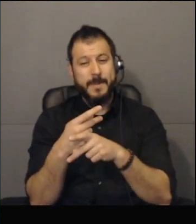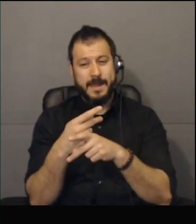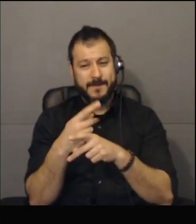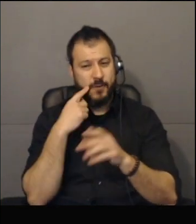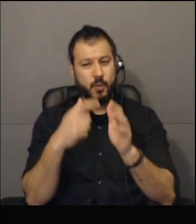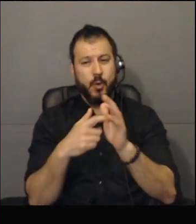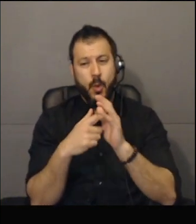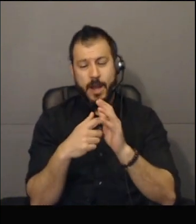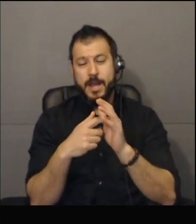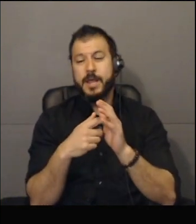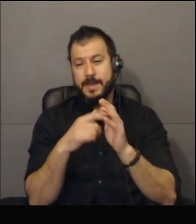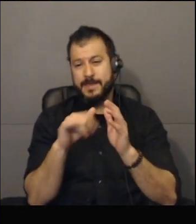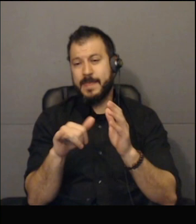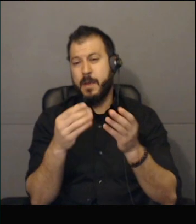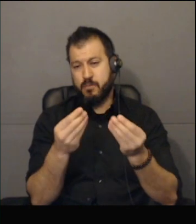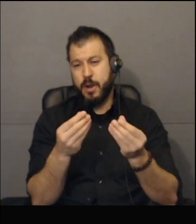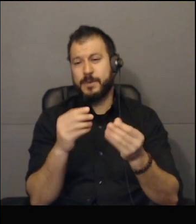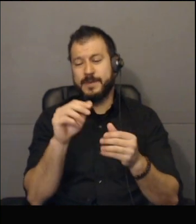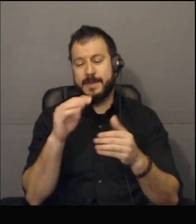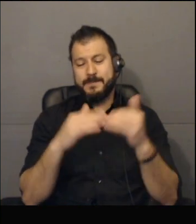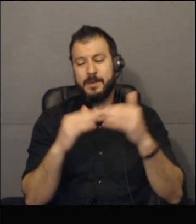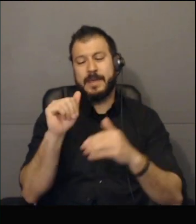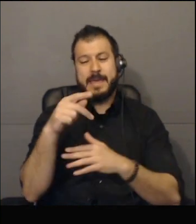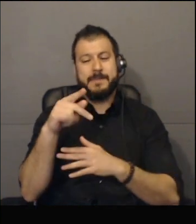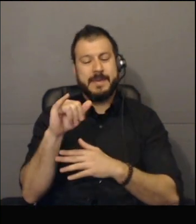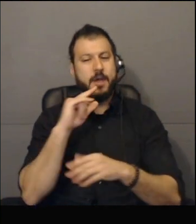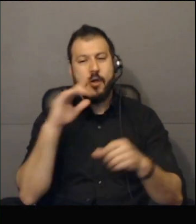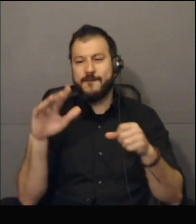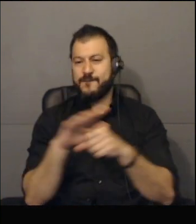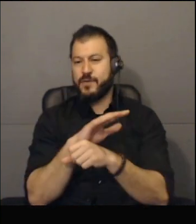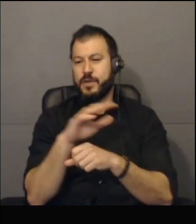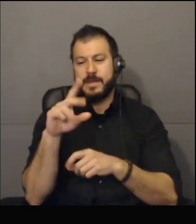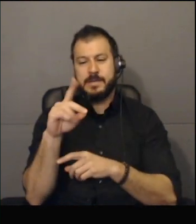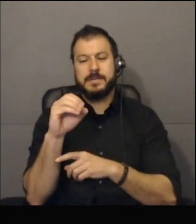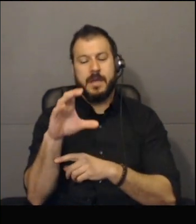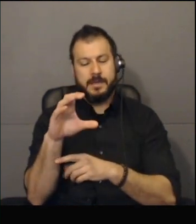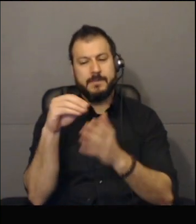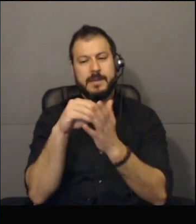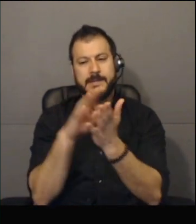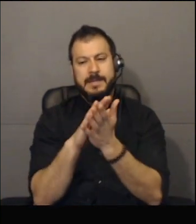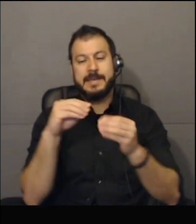update build region API are fully document documented in place tabs online documentation.